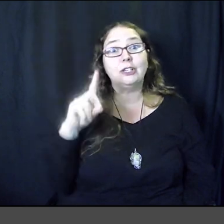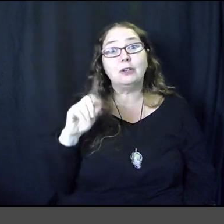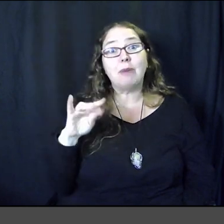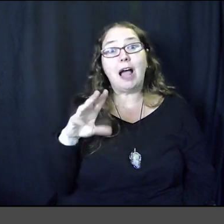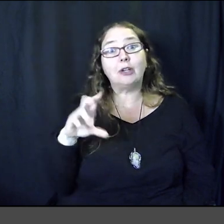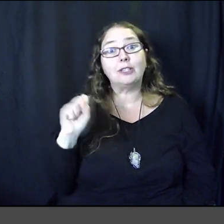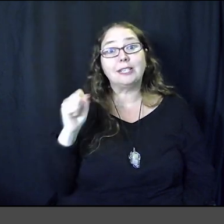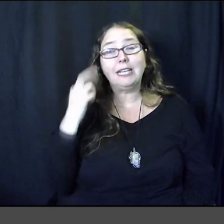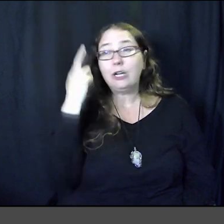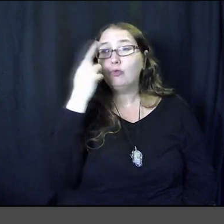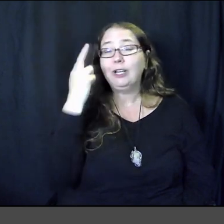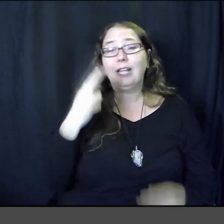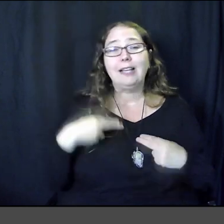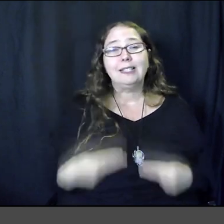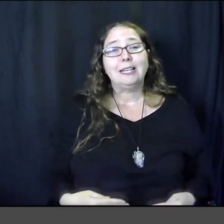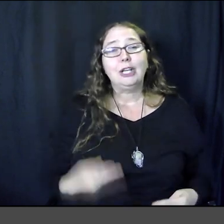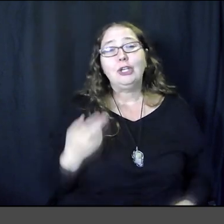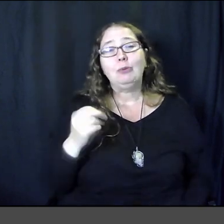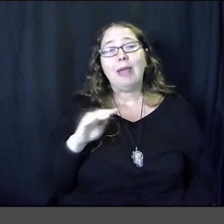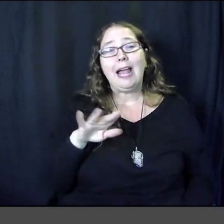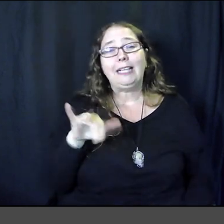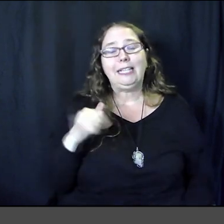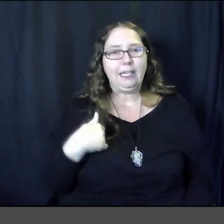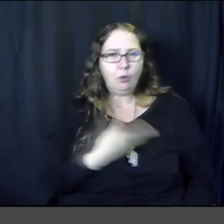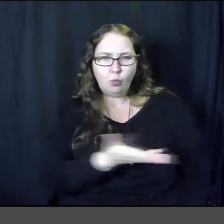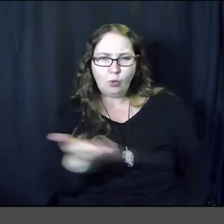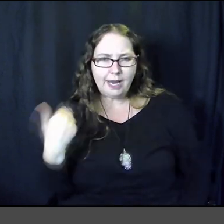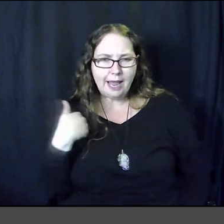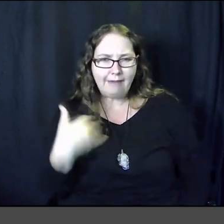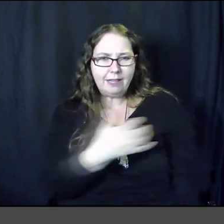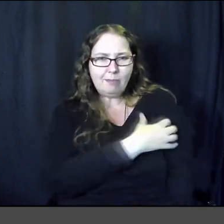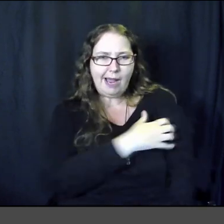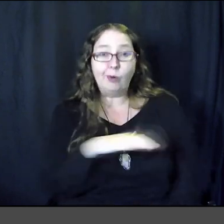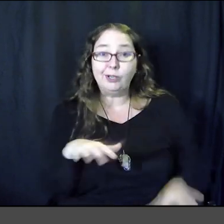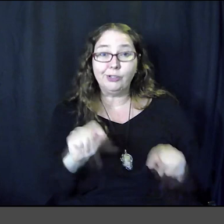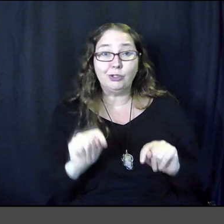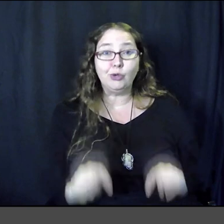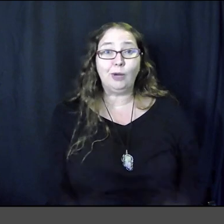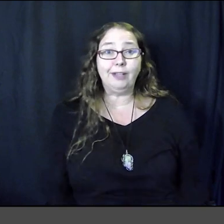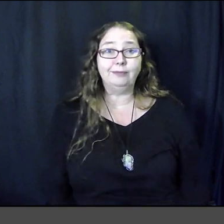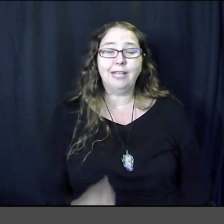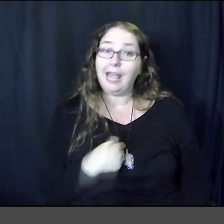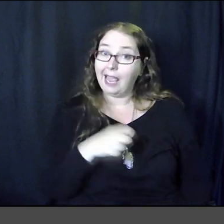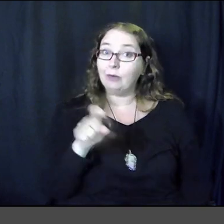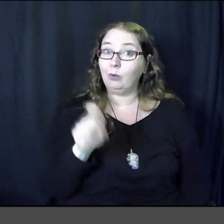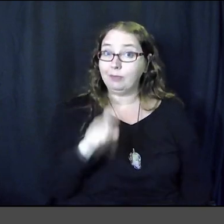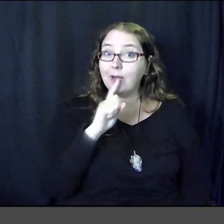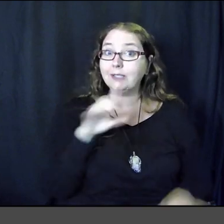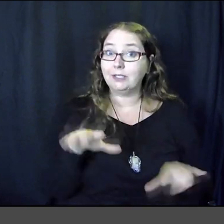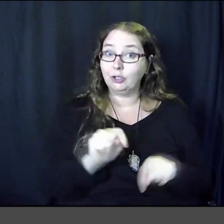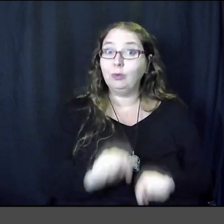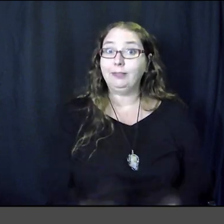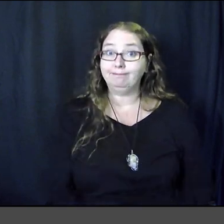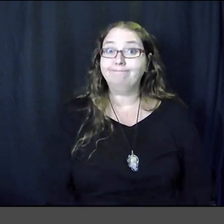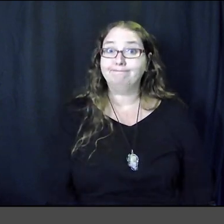WE HAVE THE POWER TO DO THAT, AND WE MUST DO THAT.